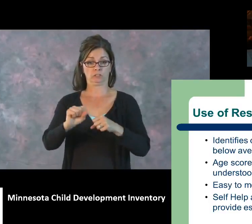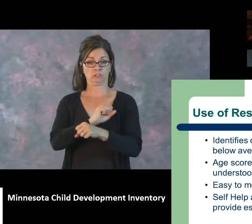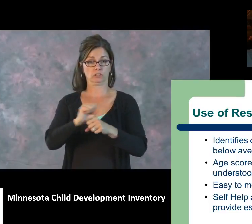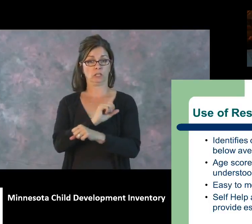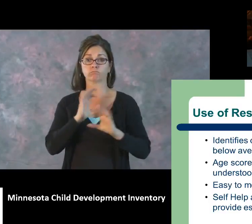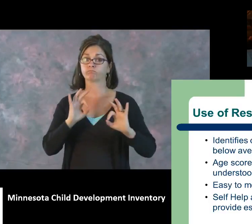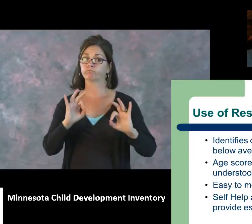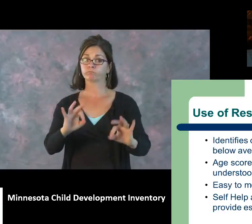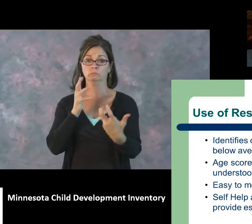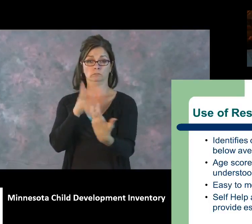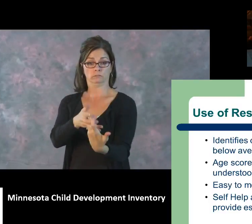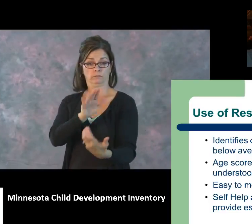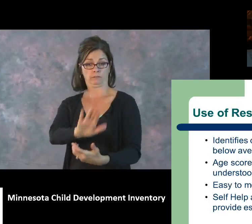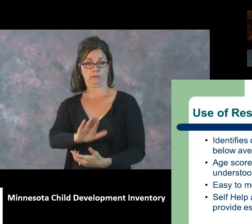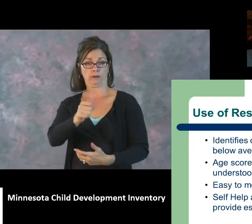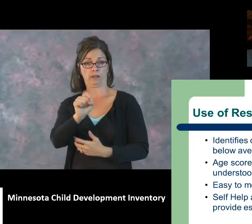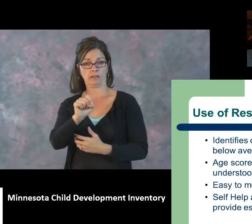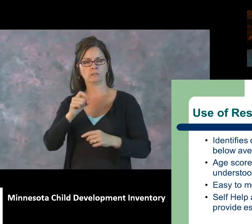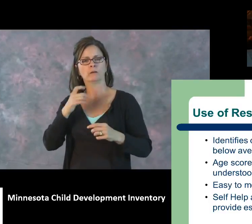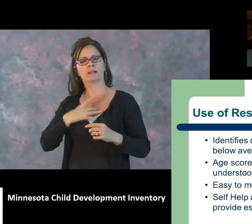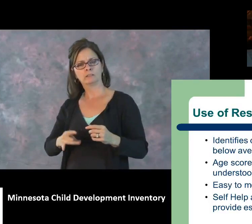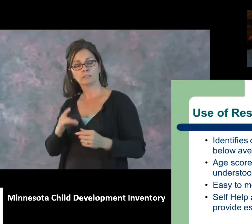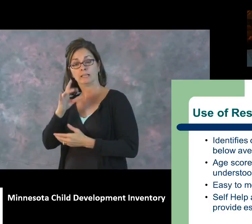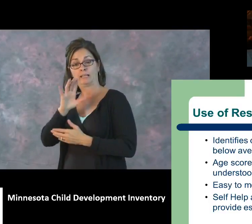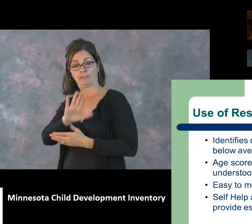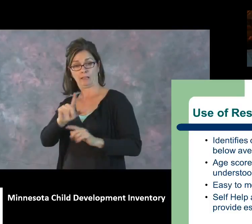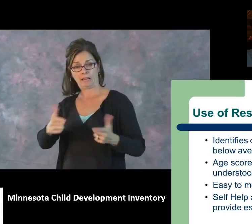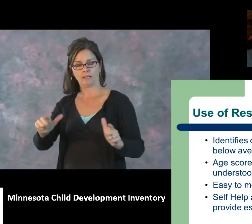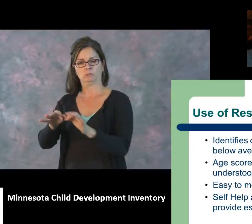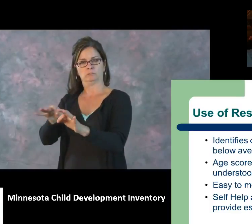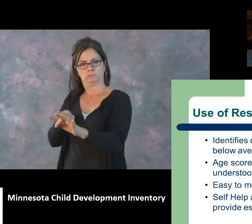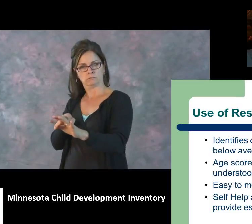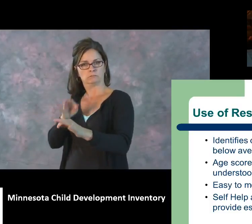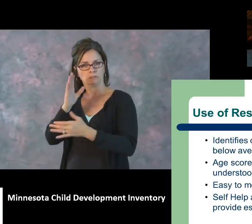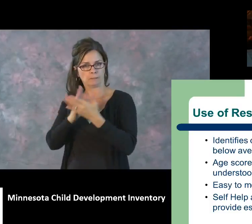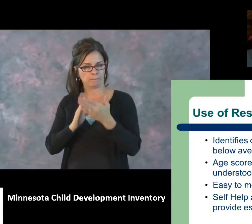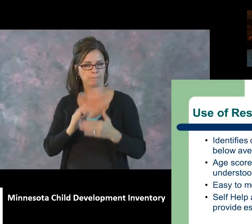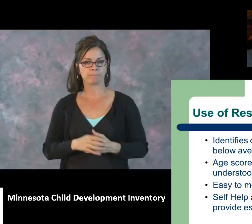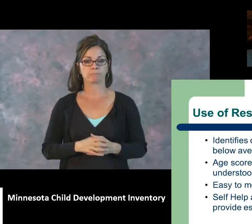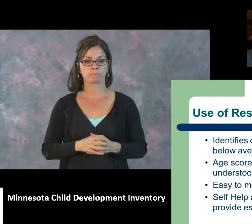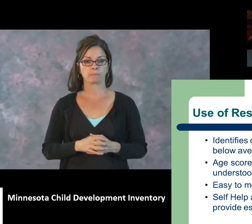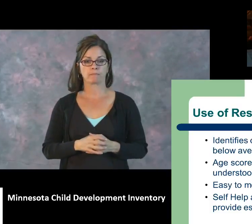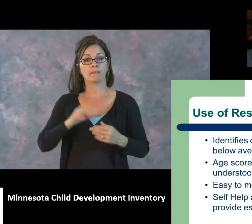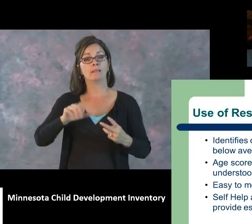however, sometimes language is somewhat delayed. When we looked at the profile of the second child,